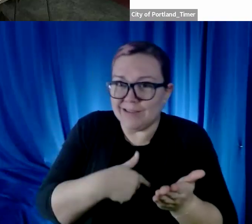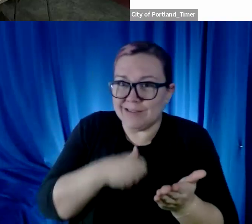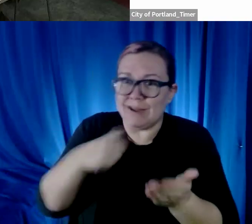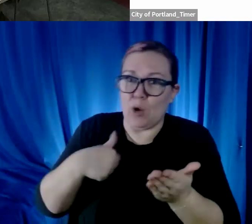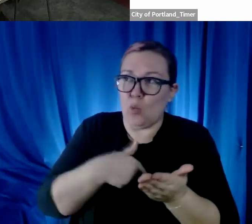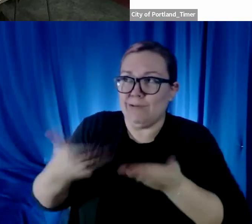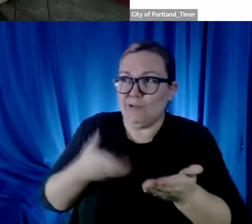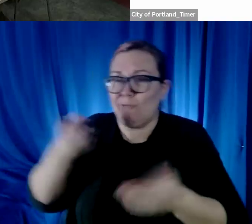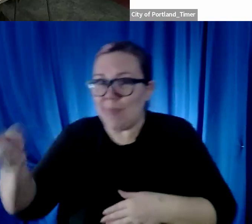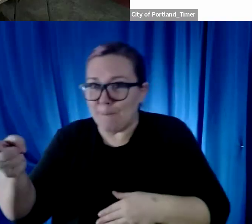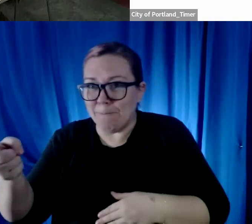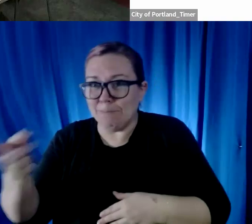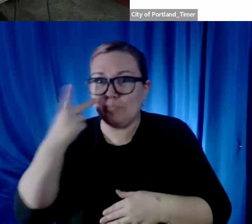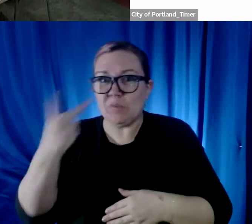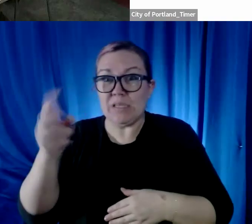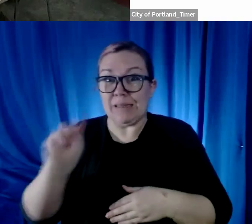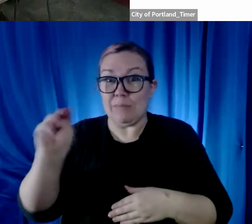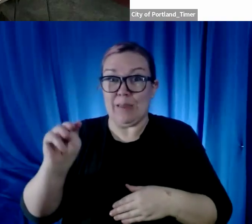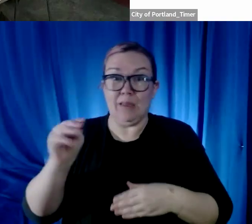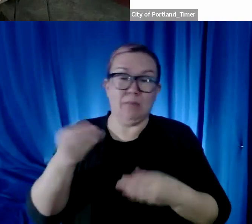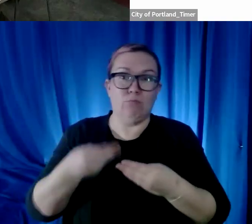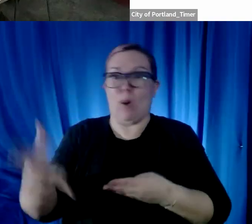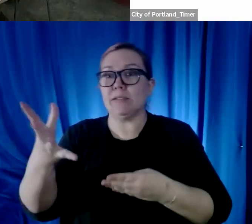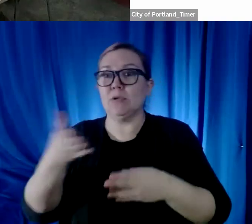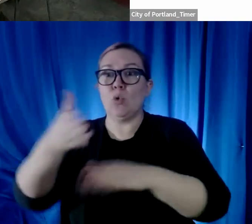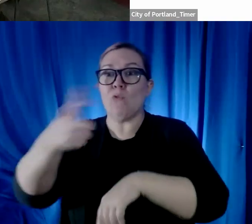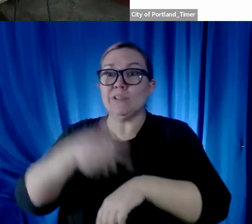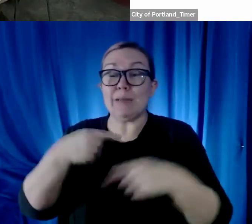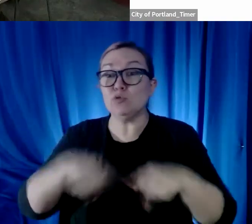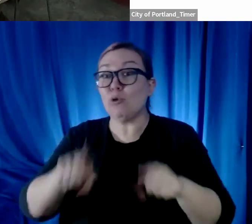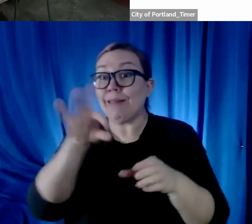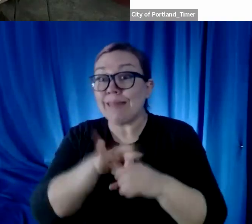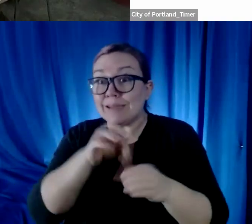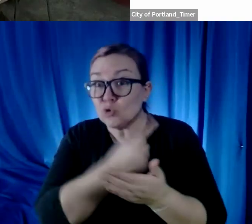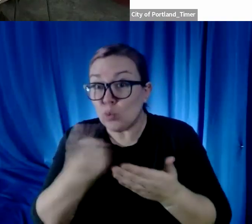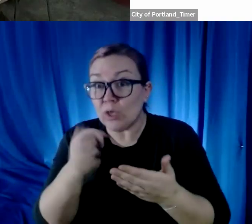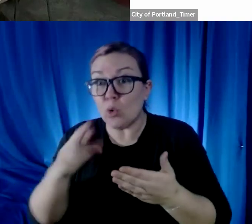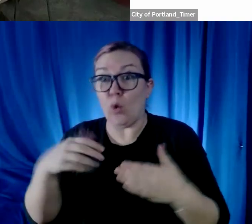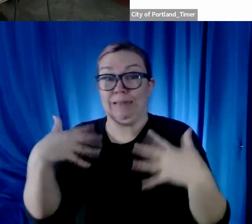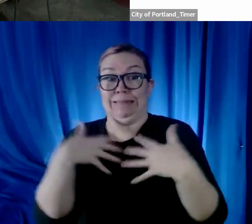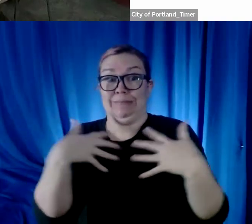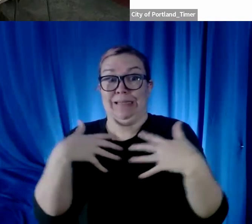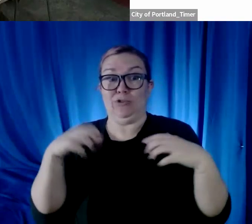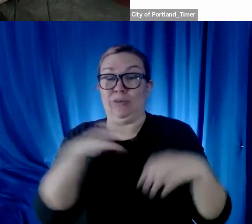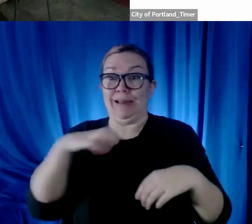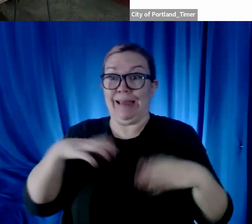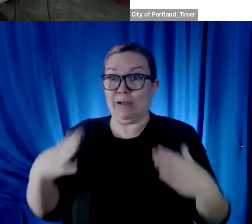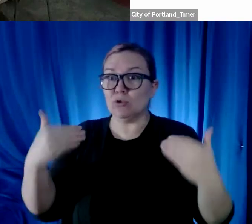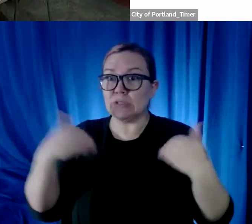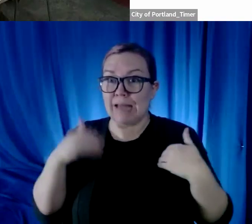See the million we blew on police overtime on election week or the intimidation our counselors face on the clock at their own town halls.